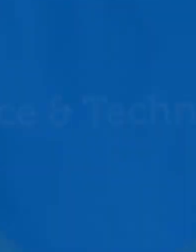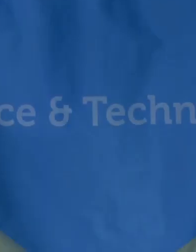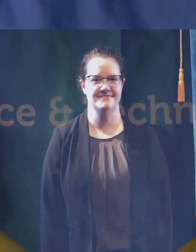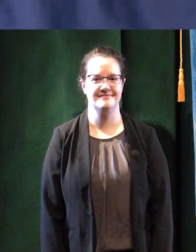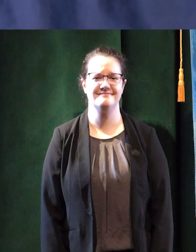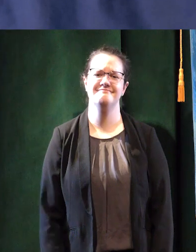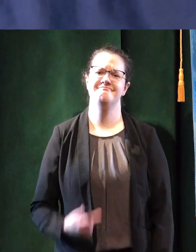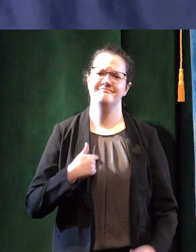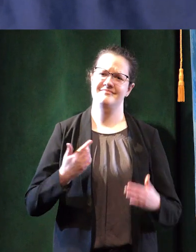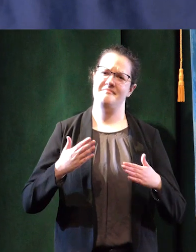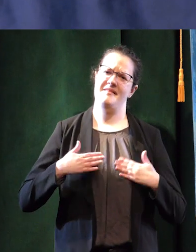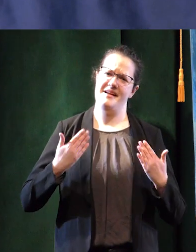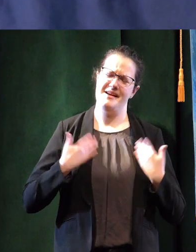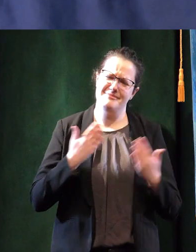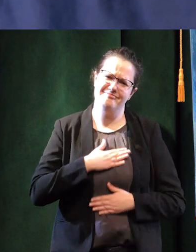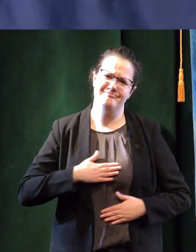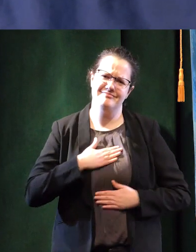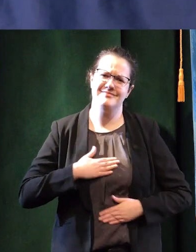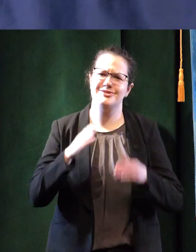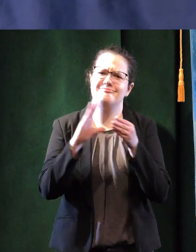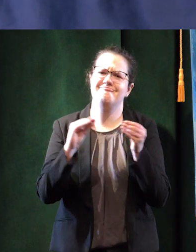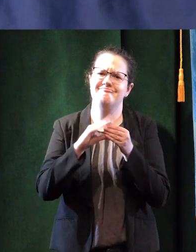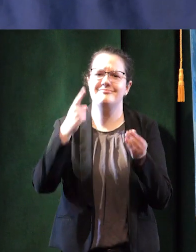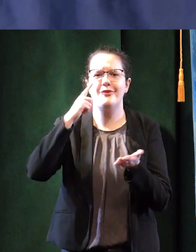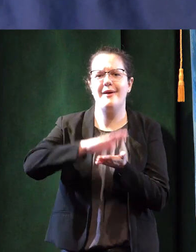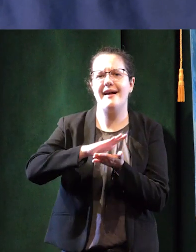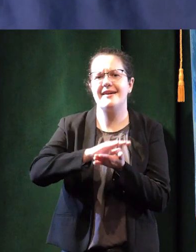it is my pleasure to speak on behalf of the Academic Senate and the Faculty of